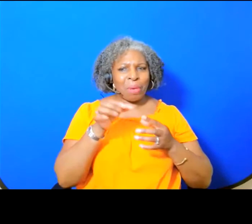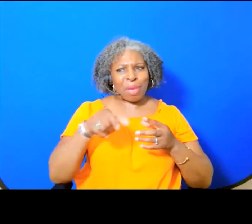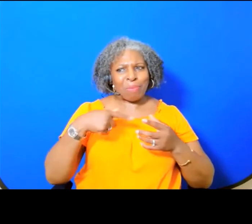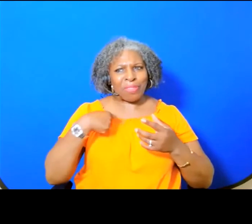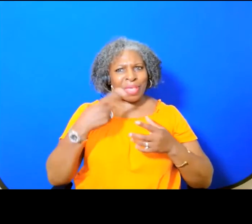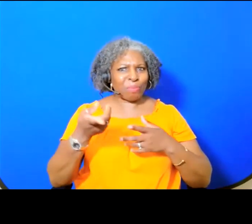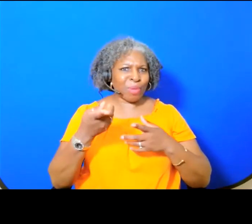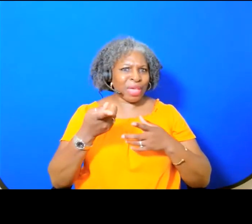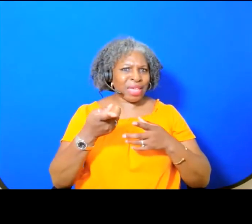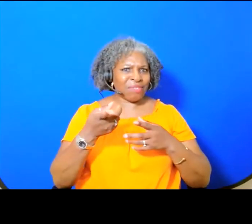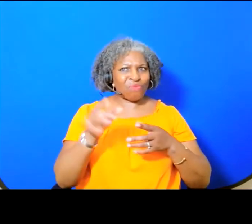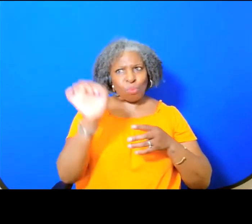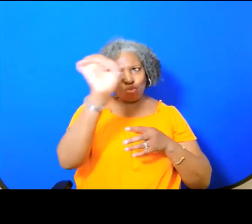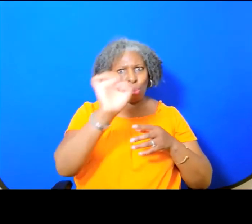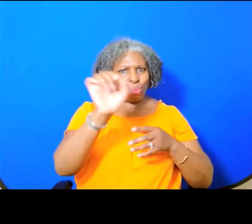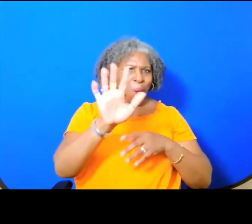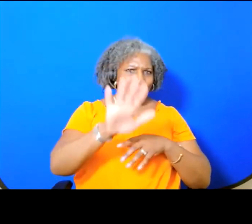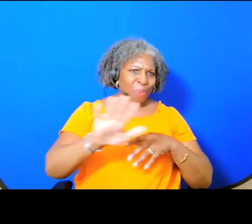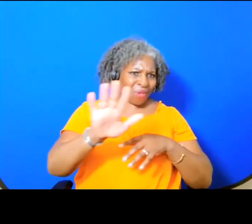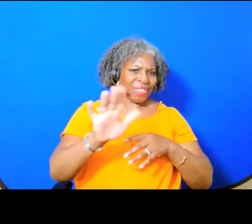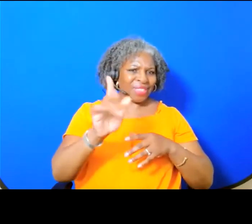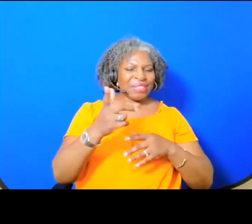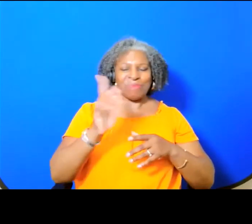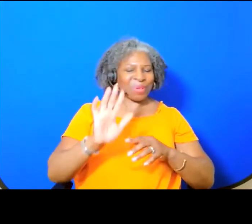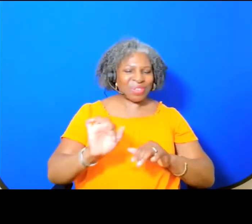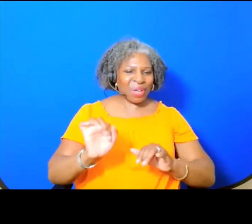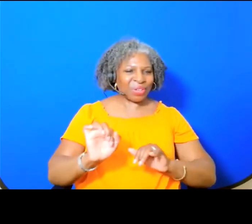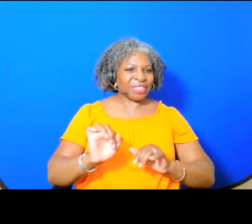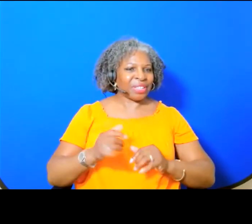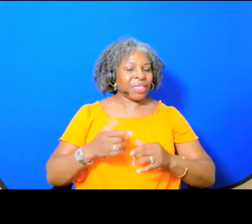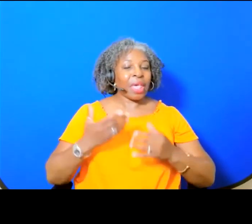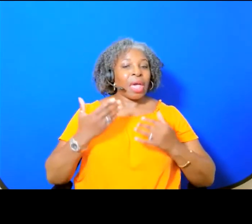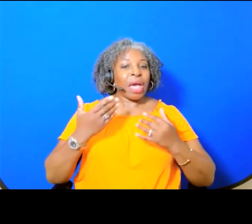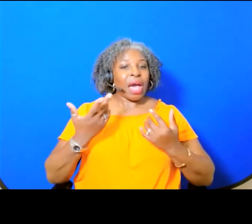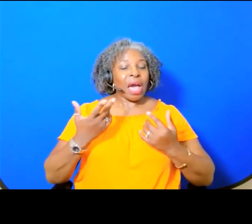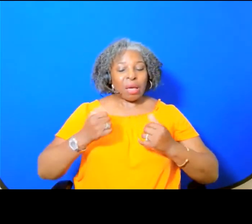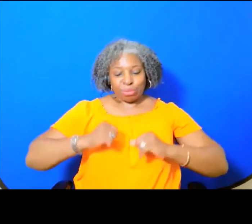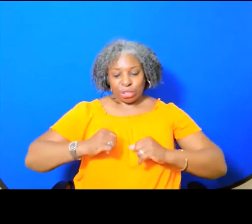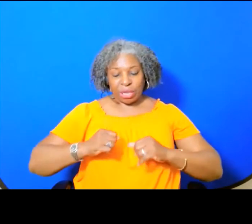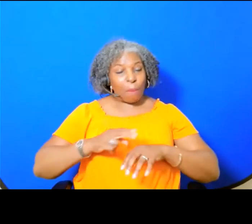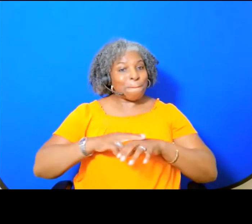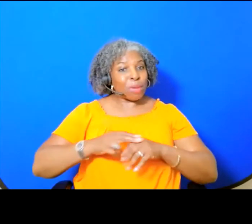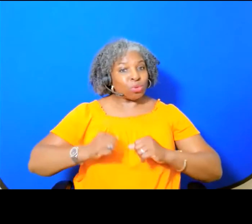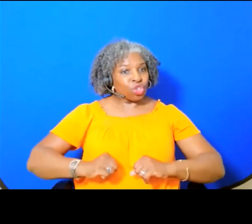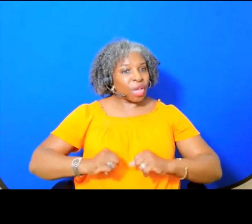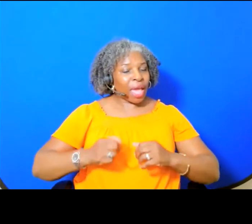I'm sitting in a blue chair. I have a blue jumper on in a room with, with orange and white